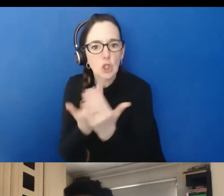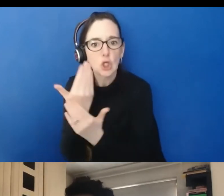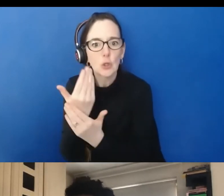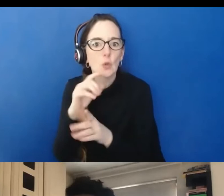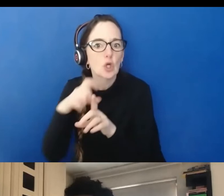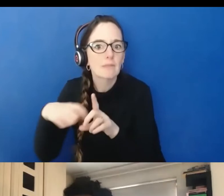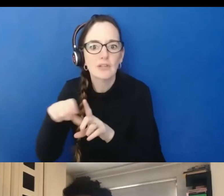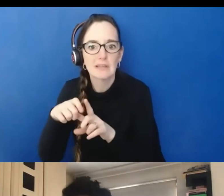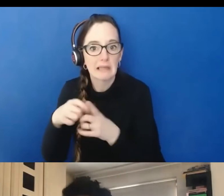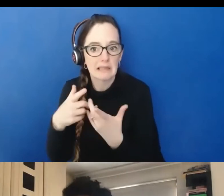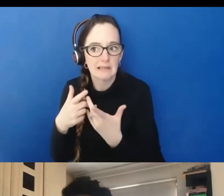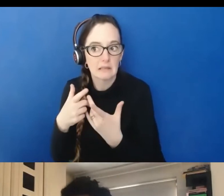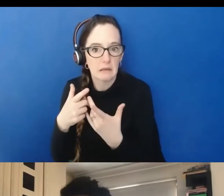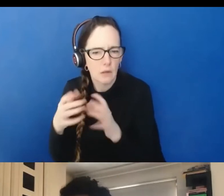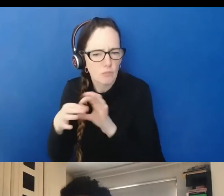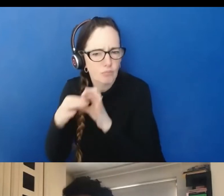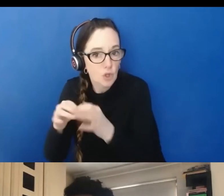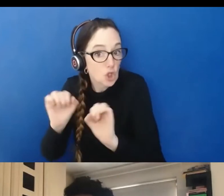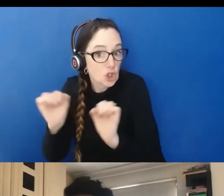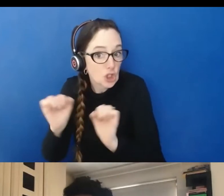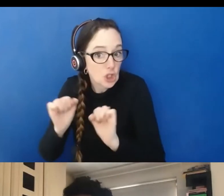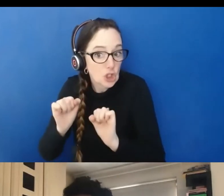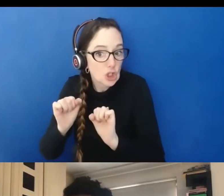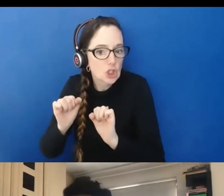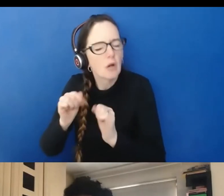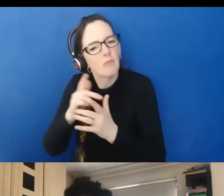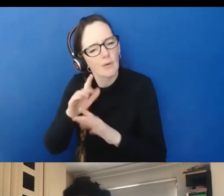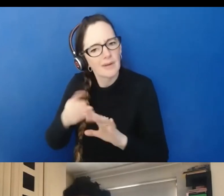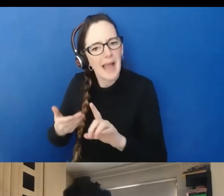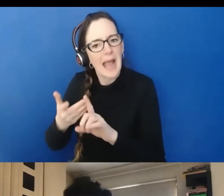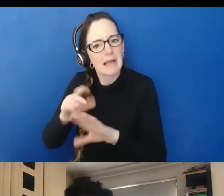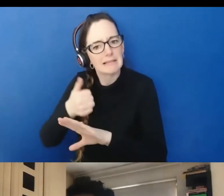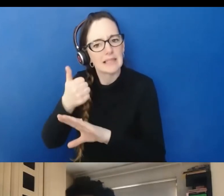both-ways relationships that it's grounded on the interest